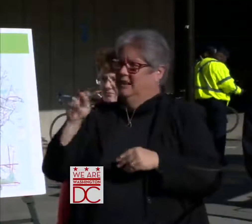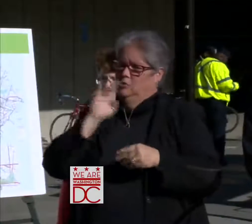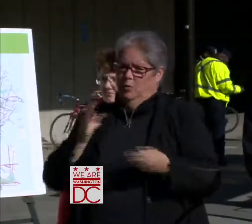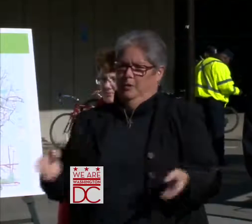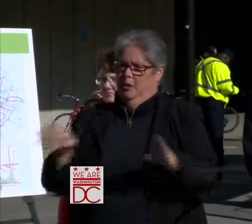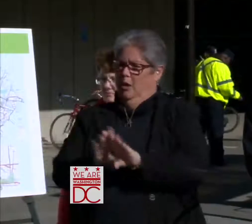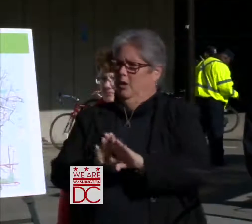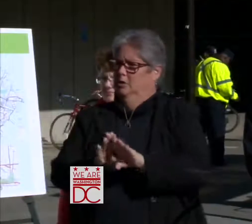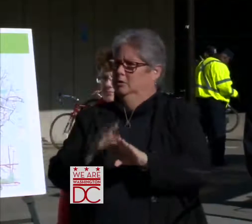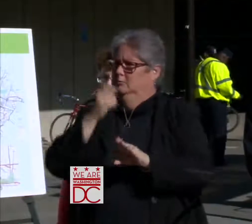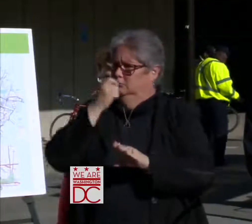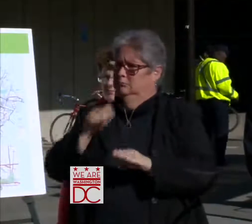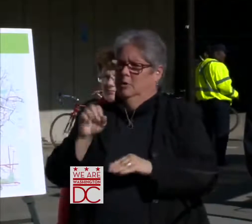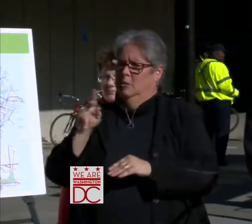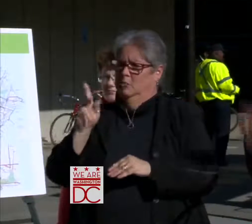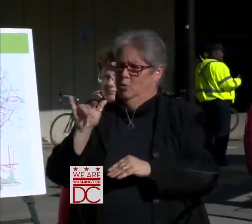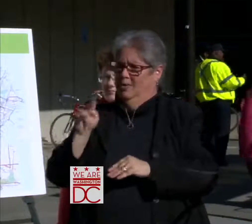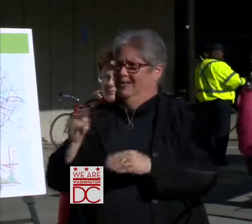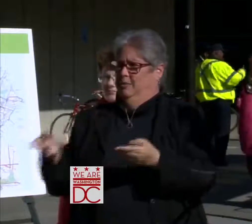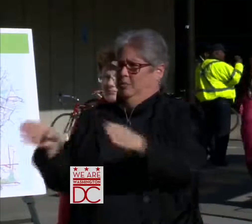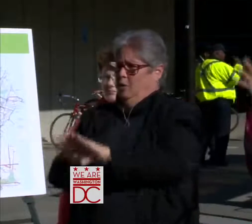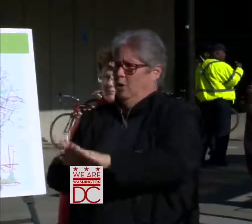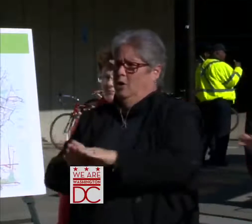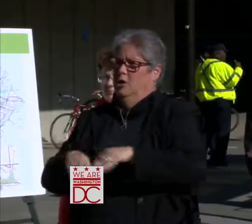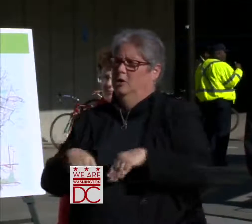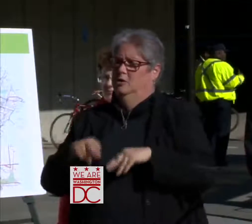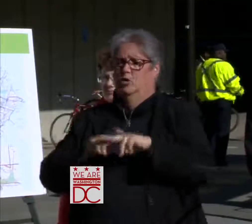BROOKLAND IS GOING TO BE CLOSED, THE RAIL SERVICE AND NOT THE BUS